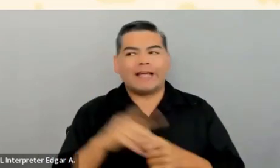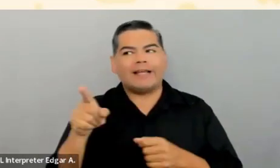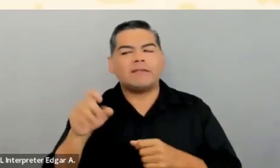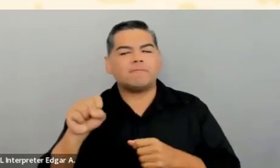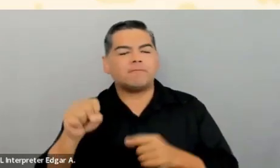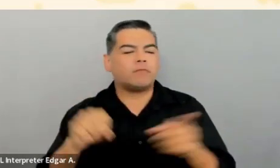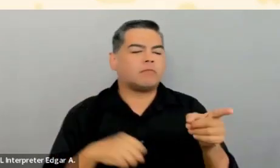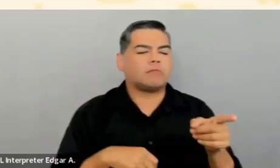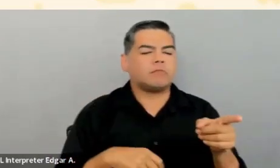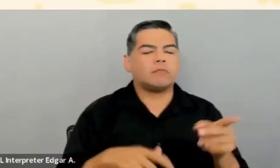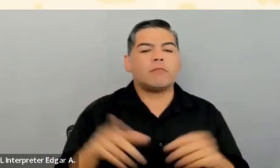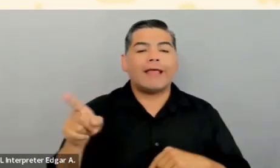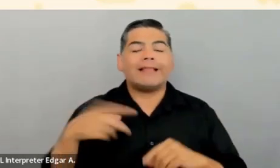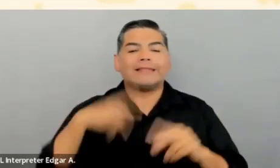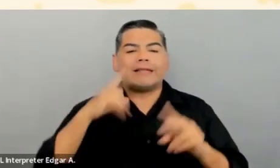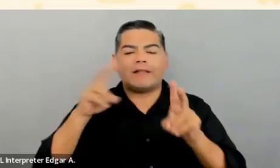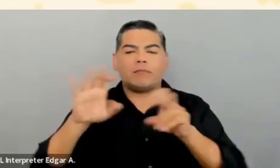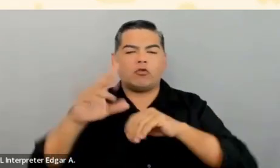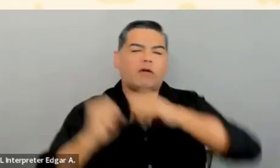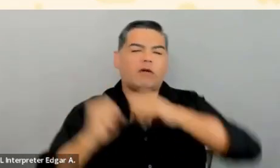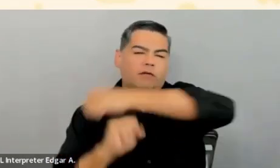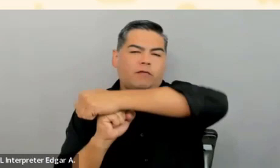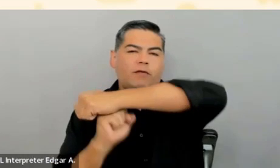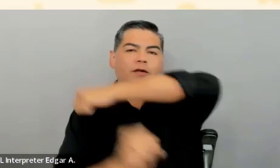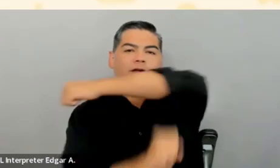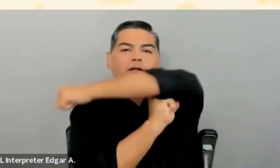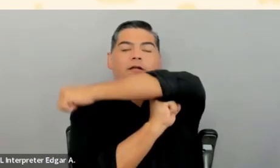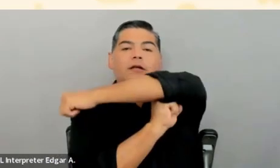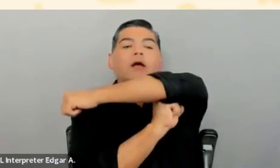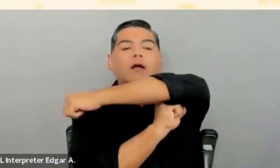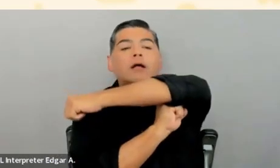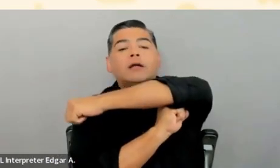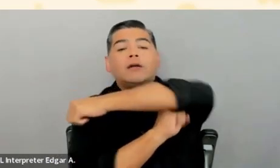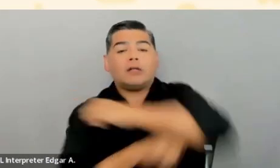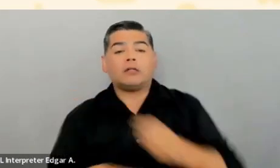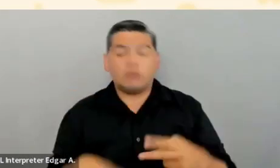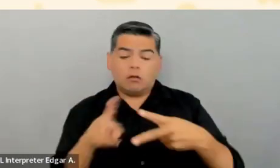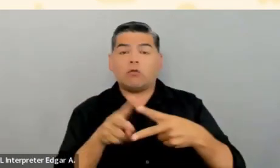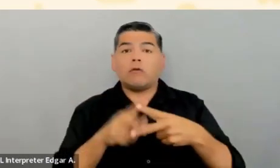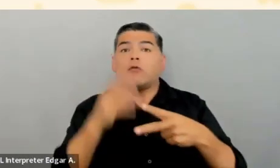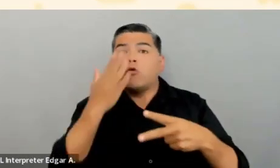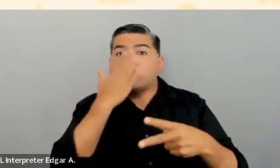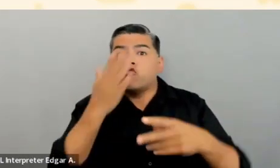Your theme is basically your foundation. And you can either start out with a good foundation,